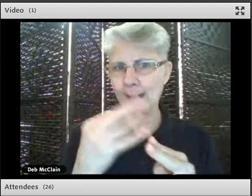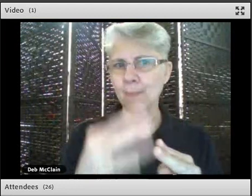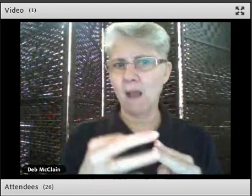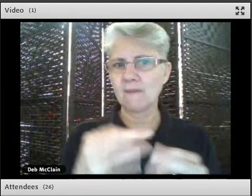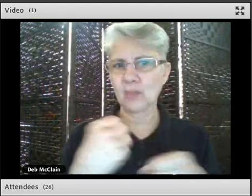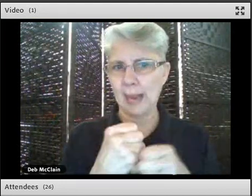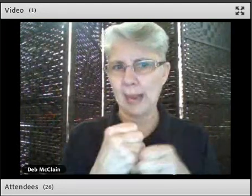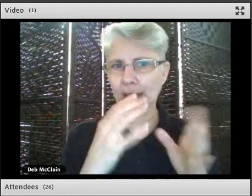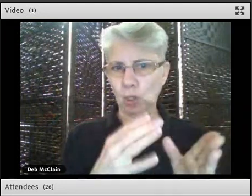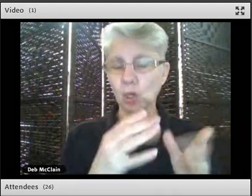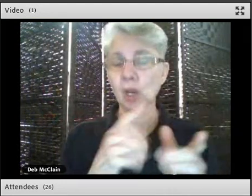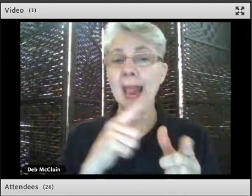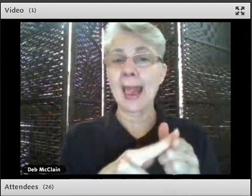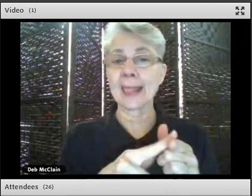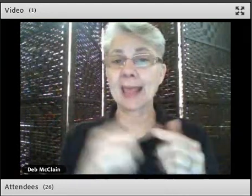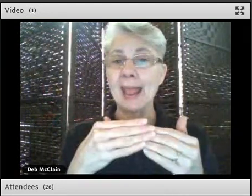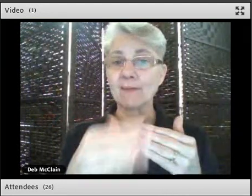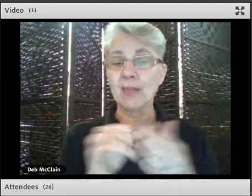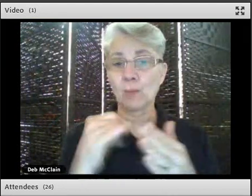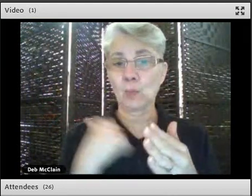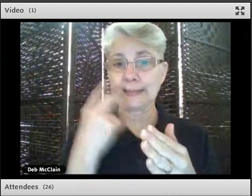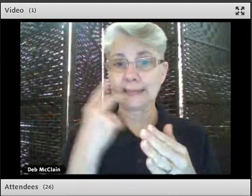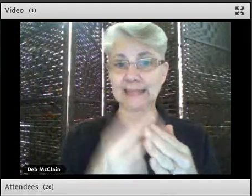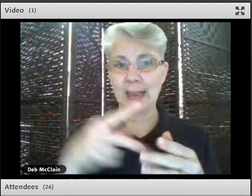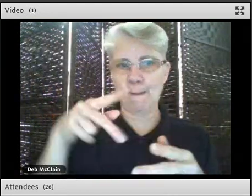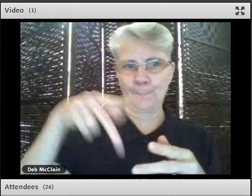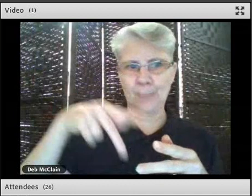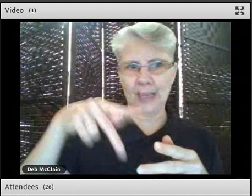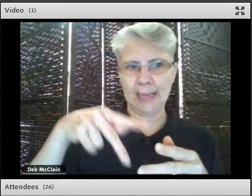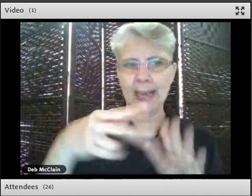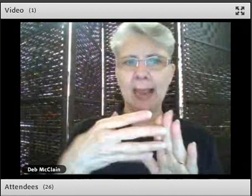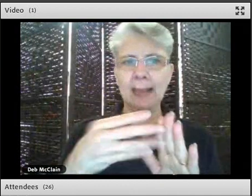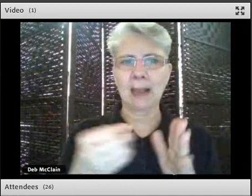So, that "P" in a circle is called a phonogram,